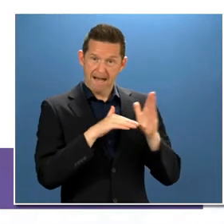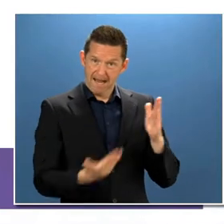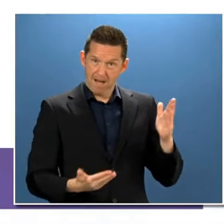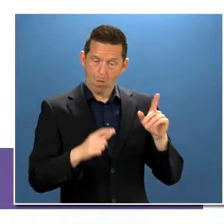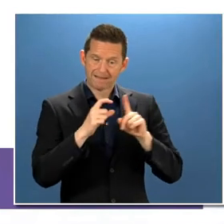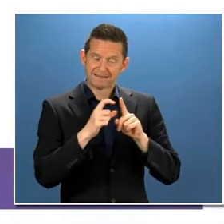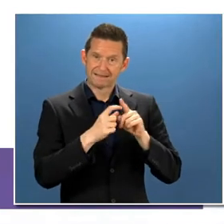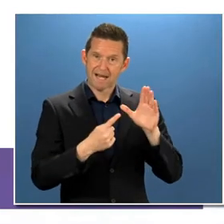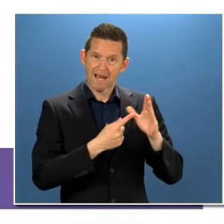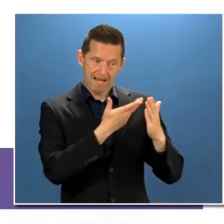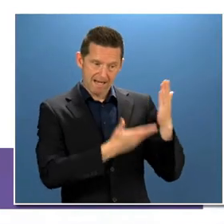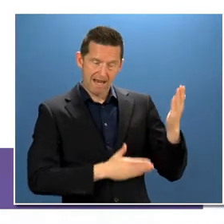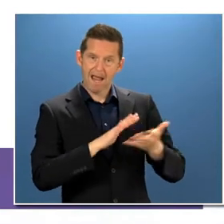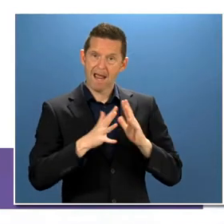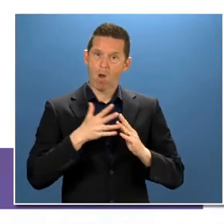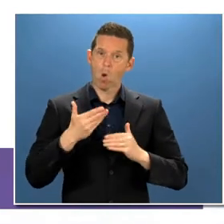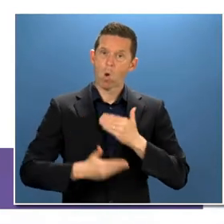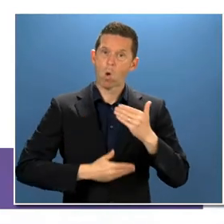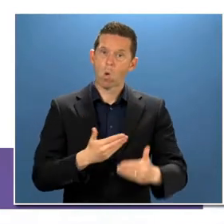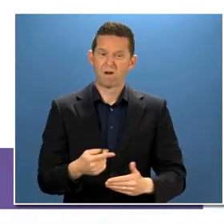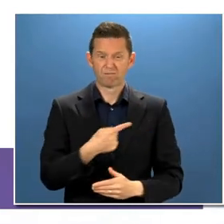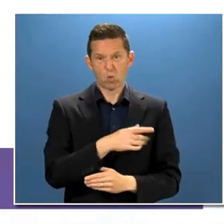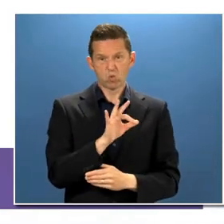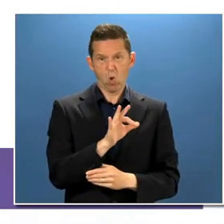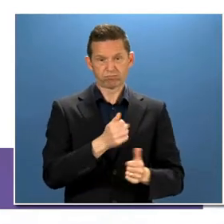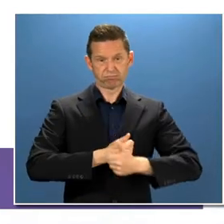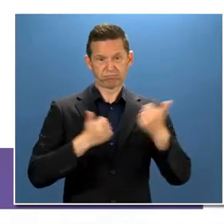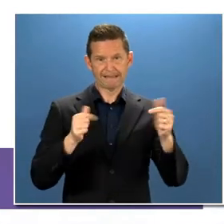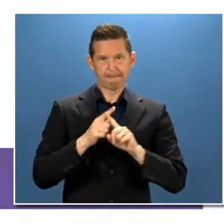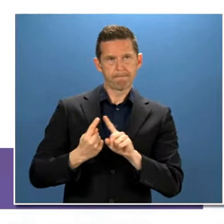level is not as effective as we would have hoped, and that people with